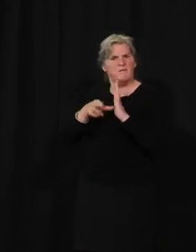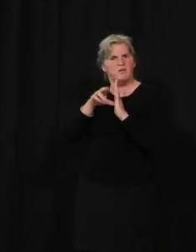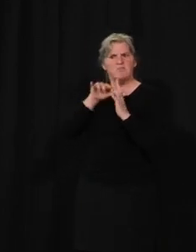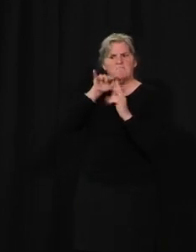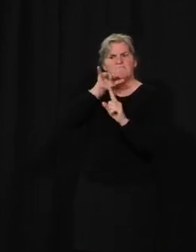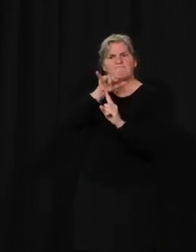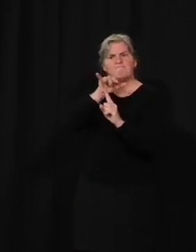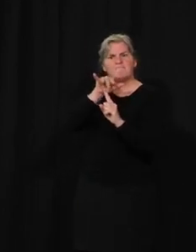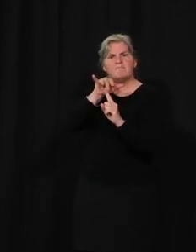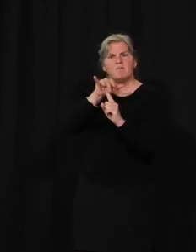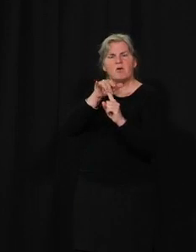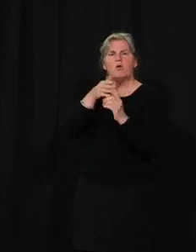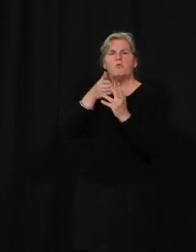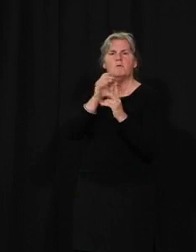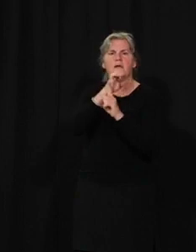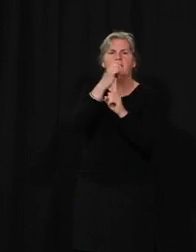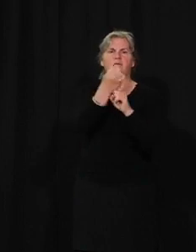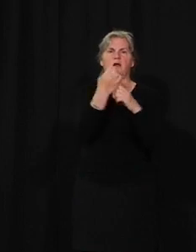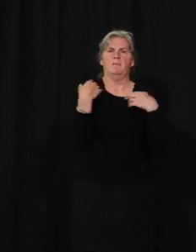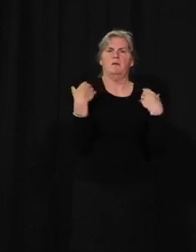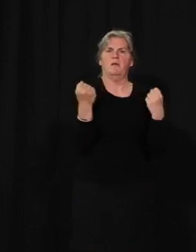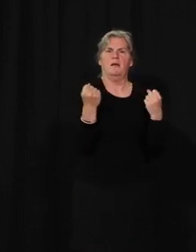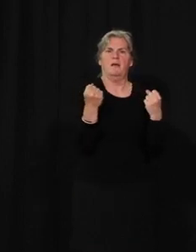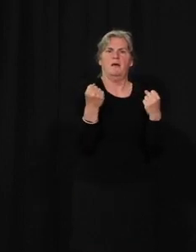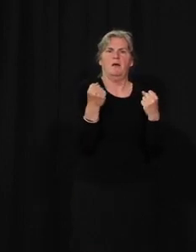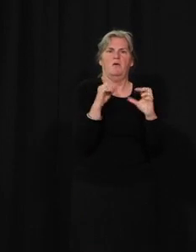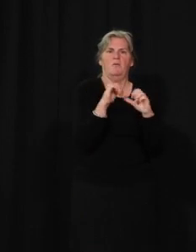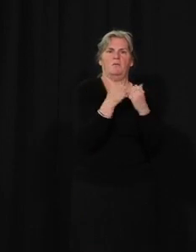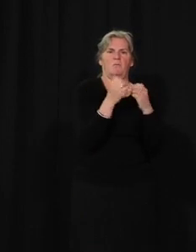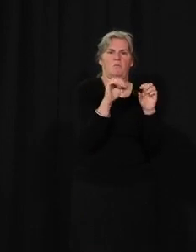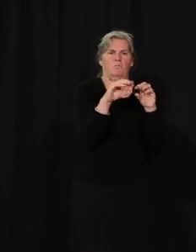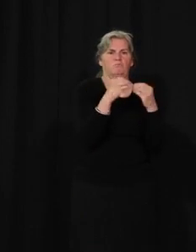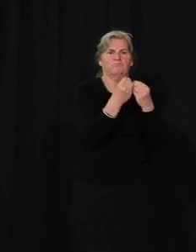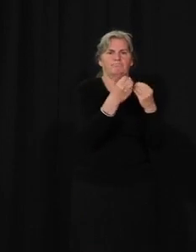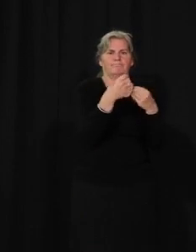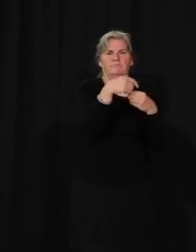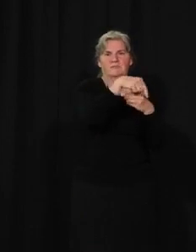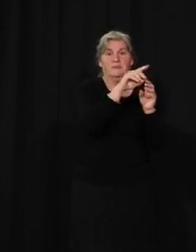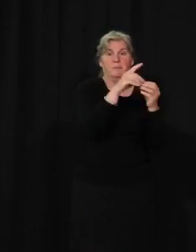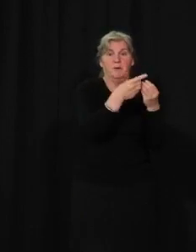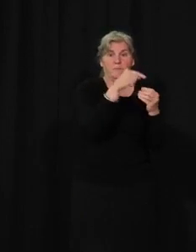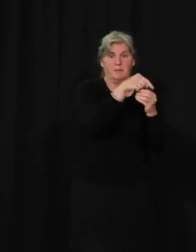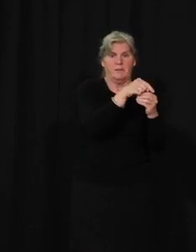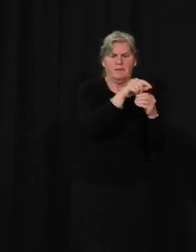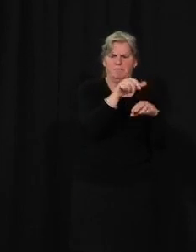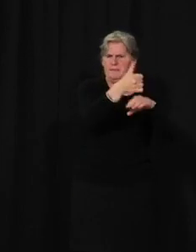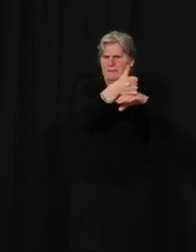through environmental health. Again, being that they are regulated establishments, making